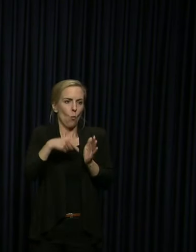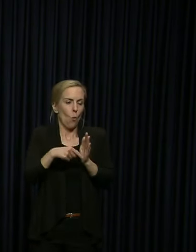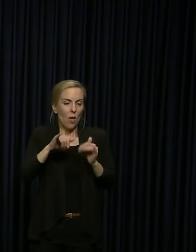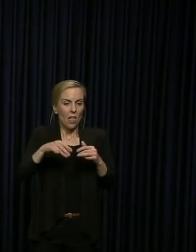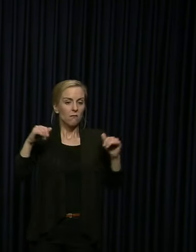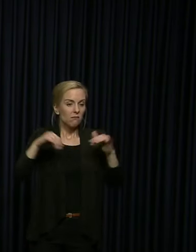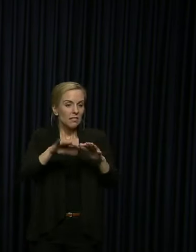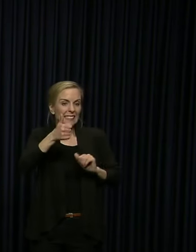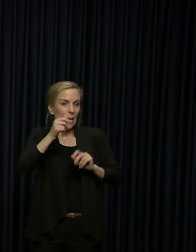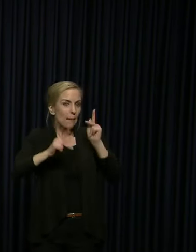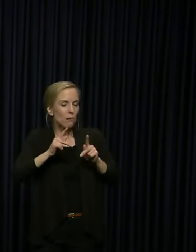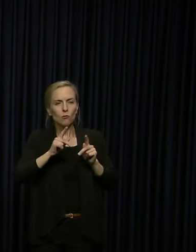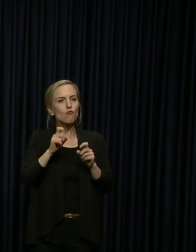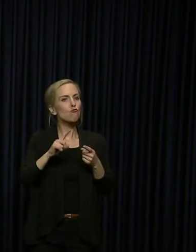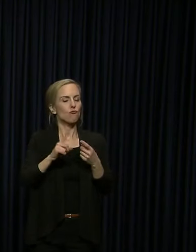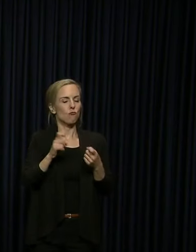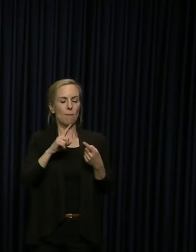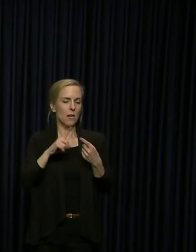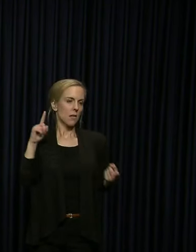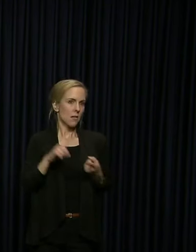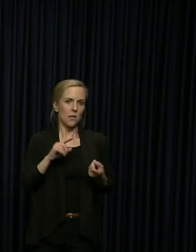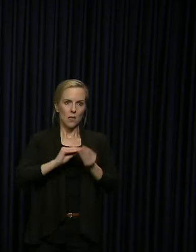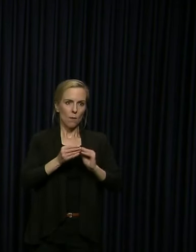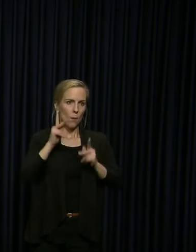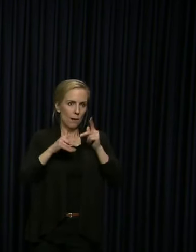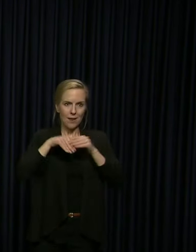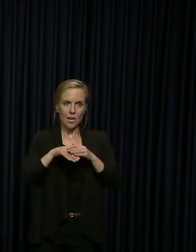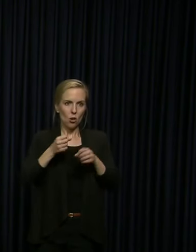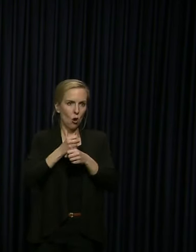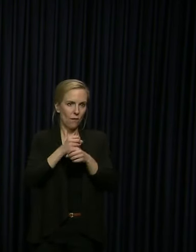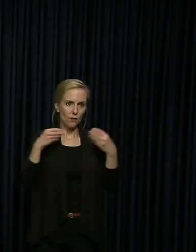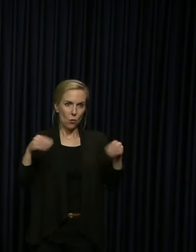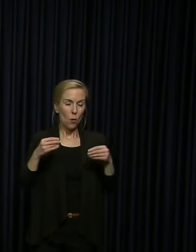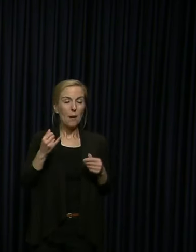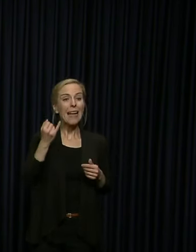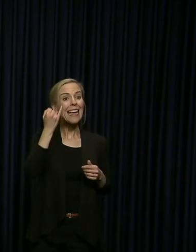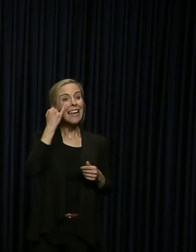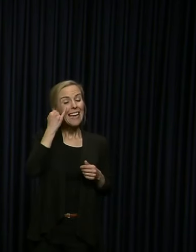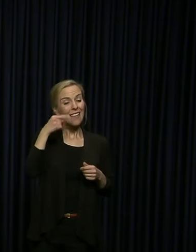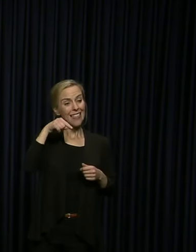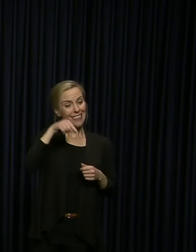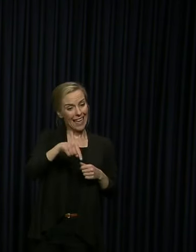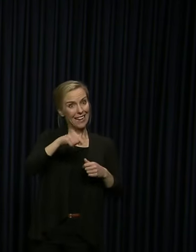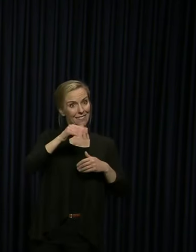IF SOMEONE TESTS POSITIVE THAT HAS BEEN INVOLVED IN THE FOOD